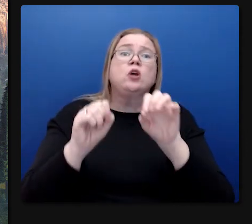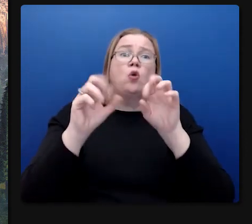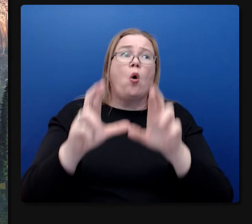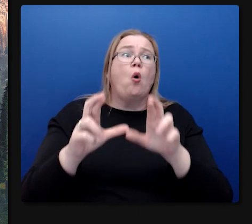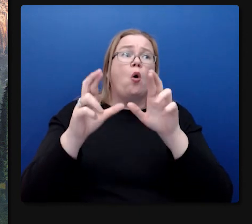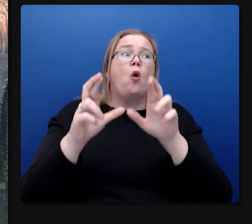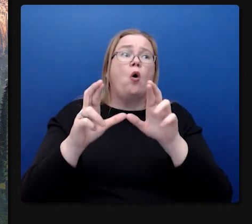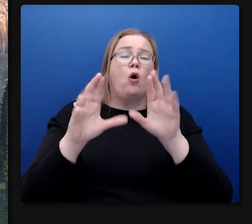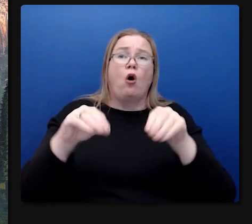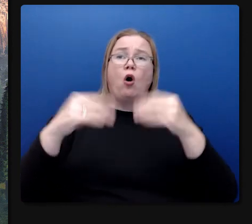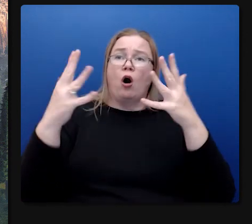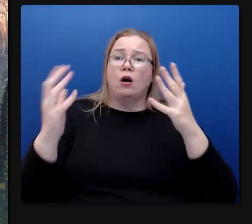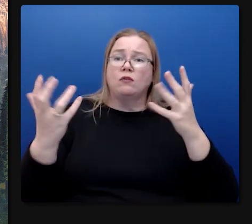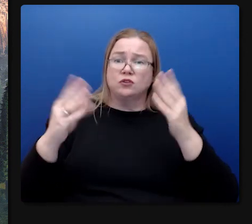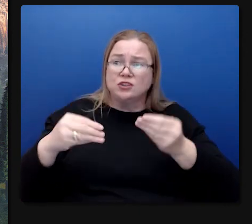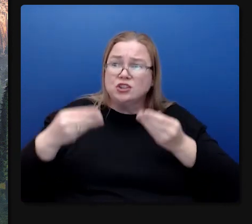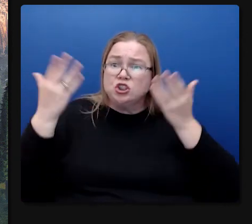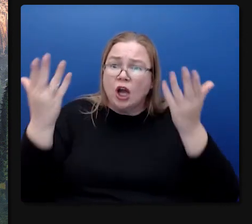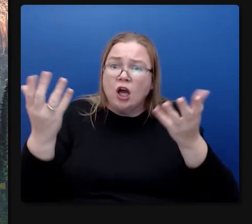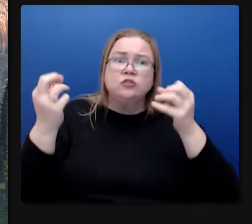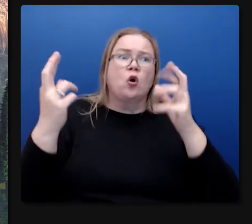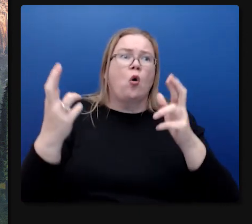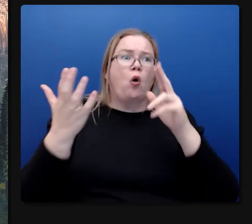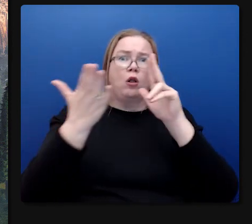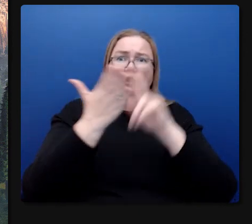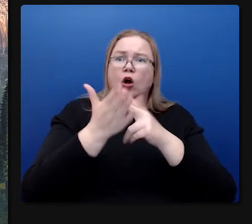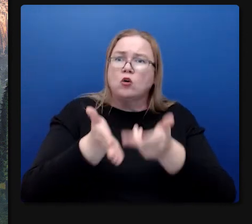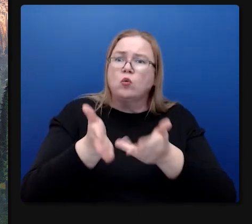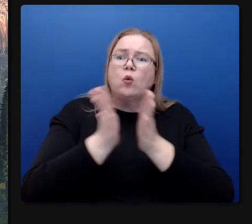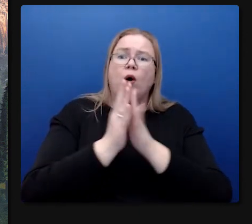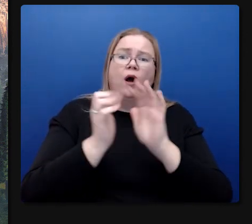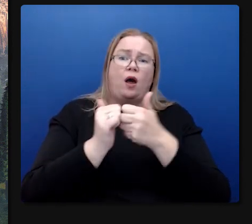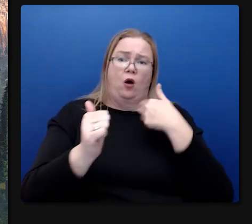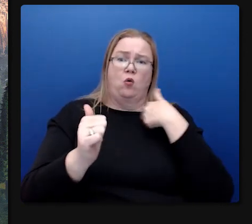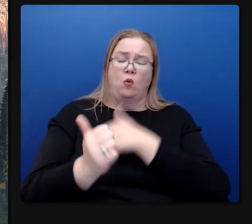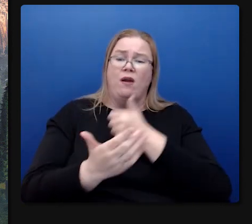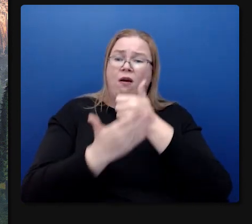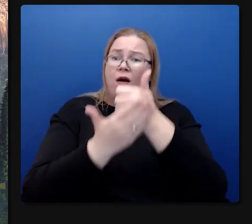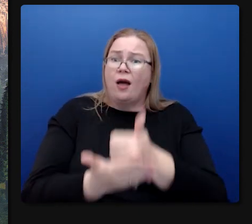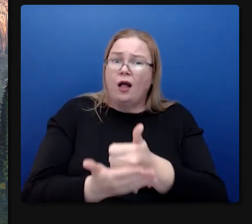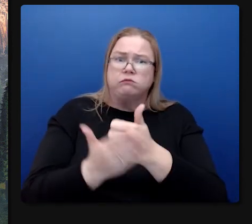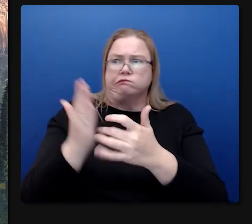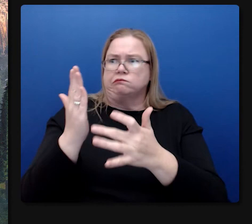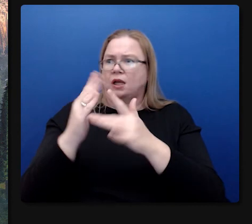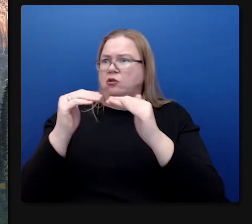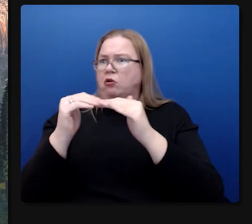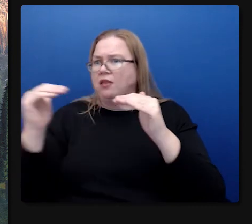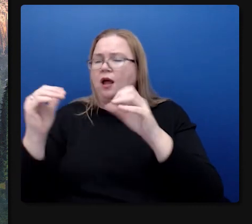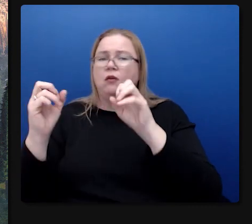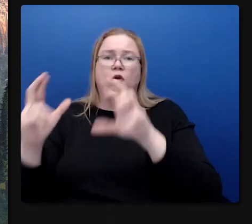or you want to offer suggestions, or you want to log requests for how we can help you, either at a technical level,